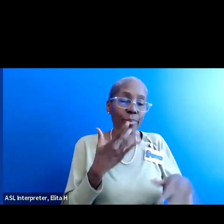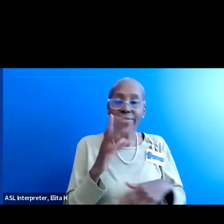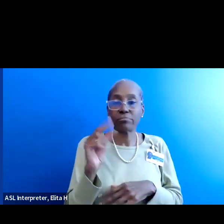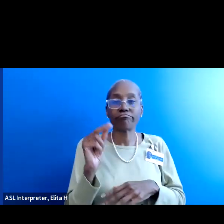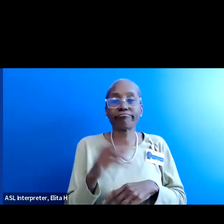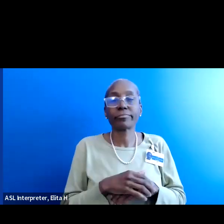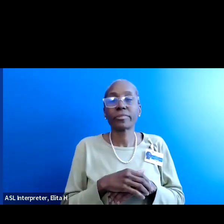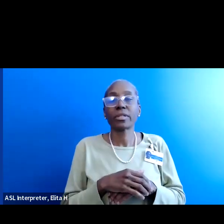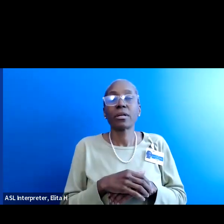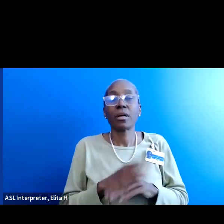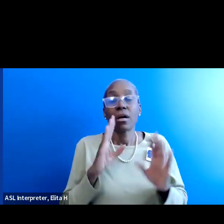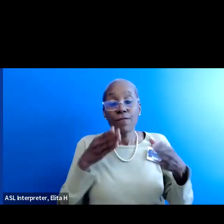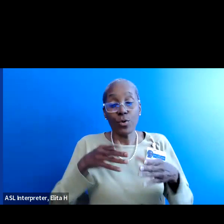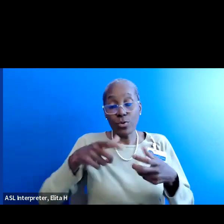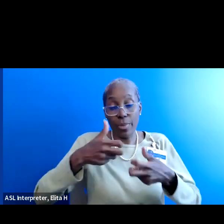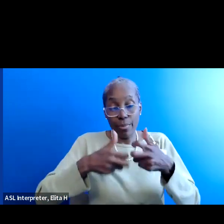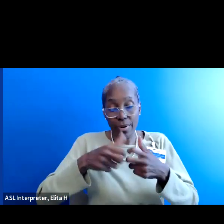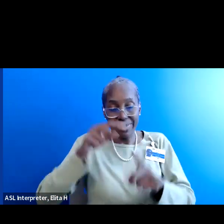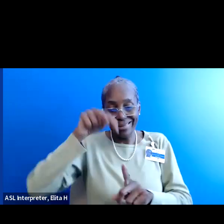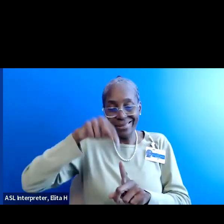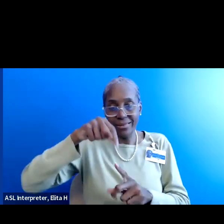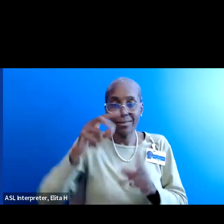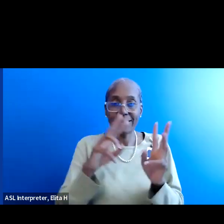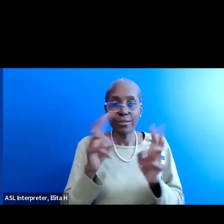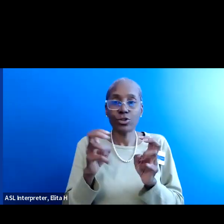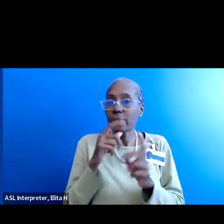Focus on the problem, so the actual issue, not the person.